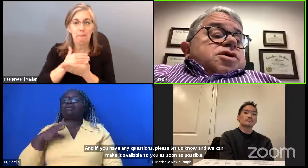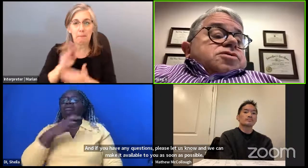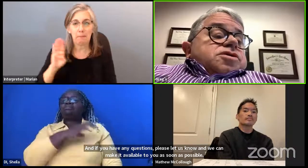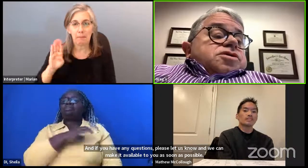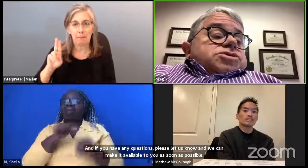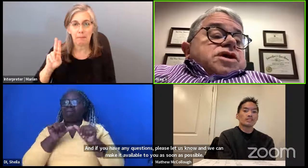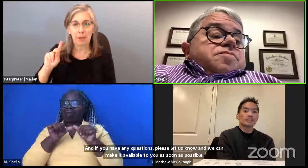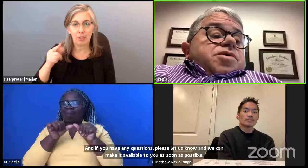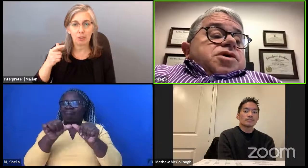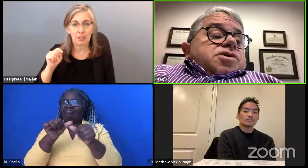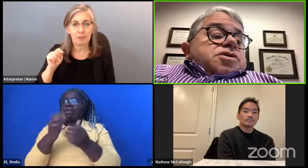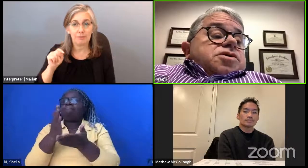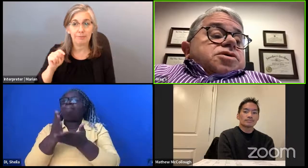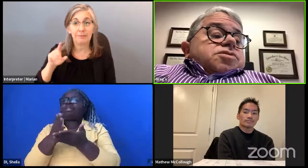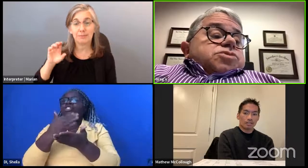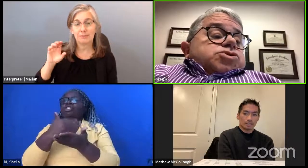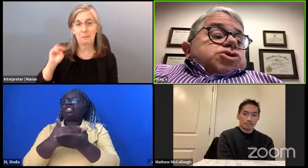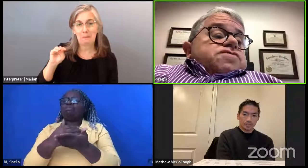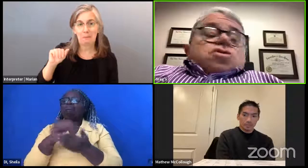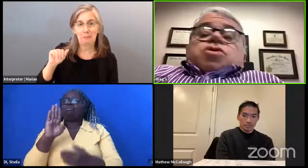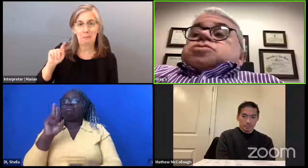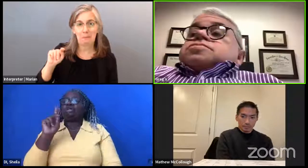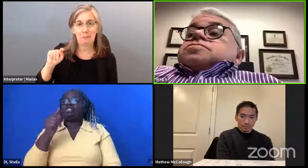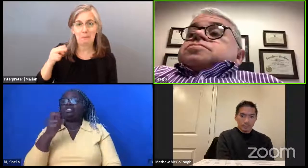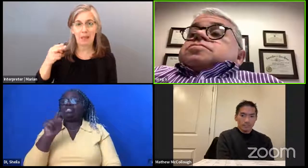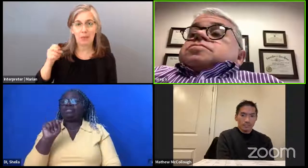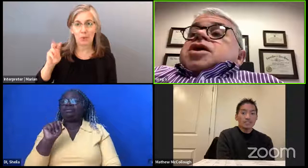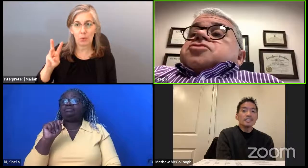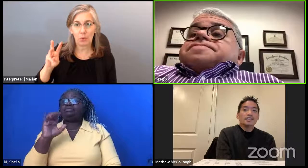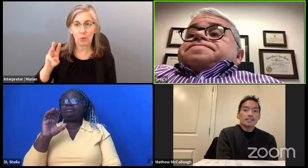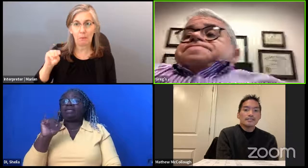and staffed by Mr. Jeff Sargent. Mathew?